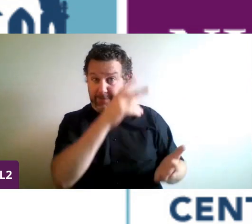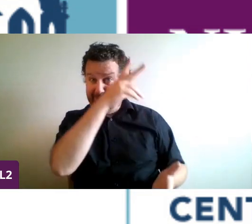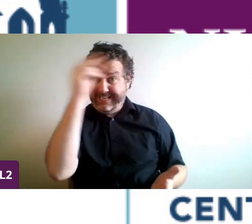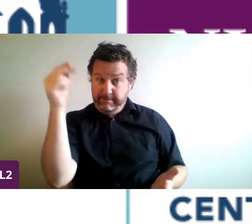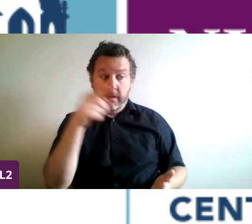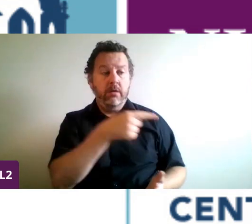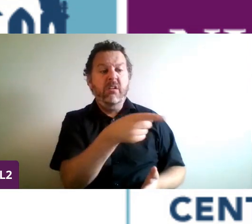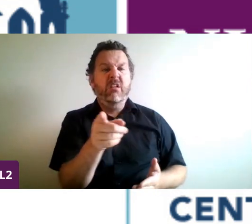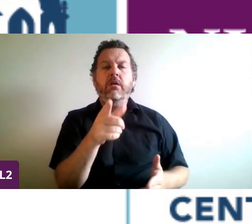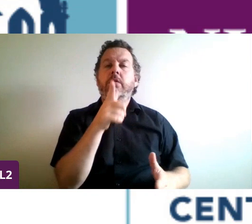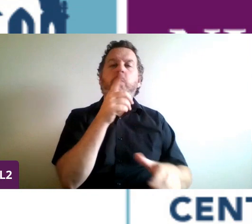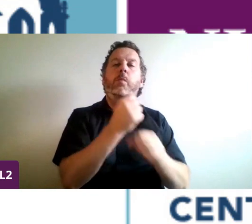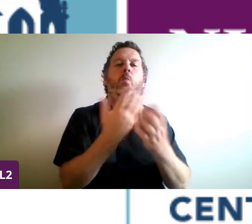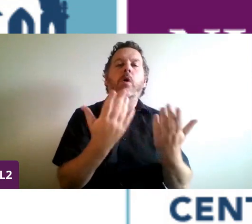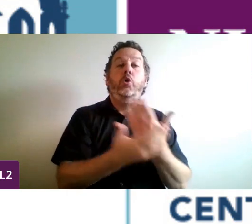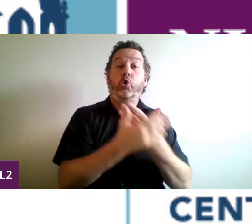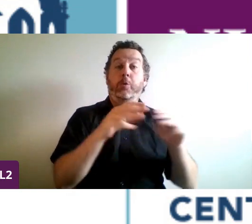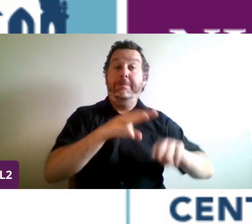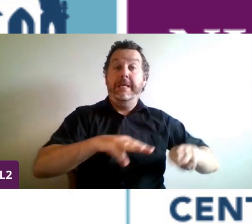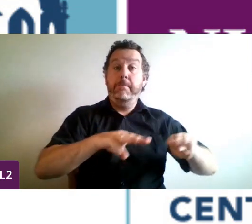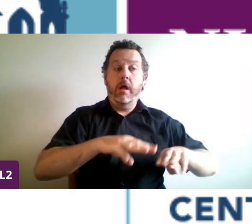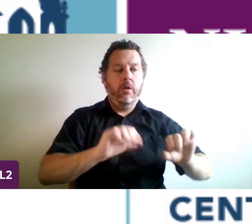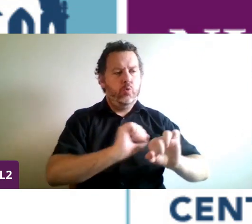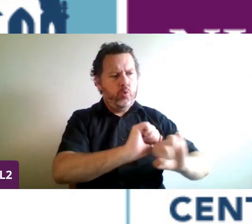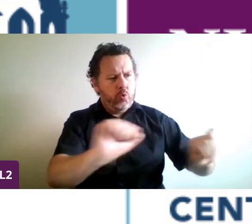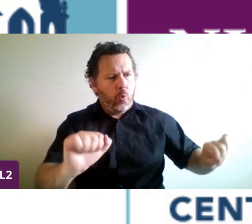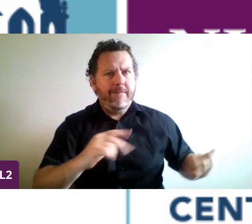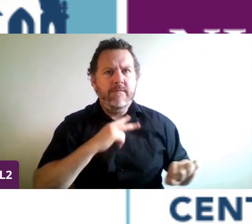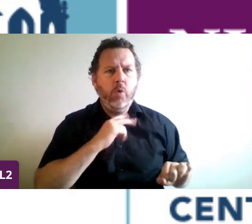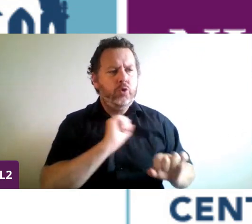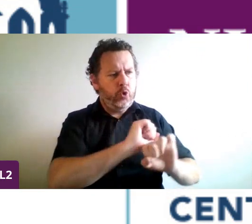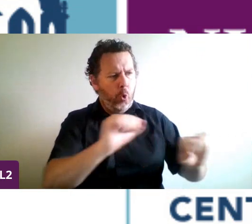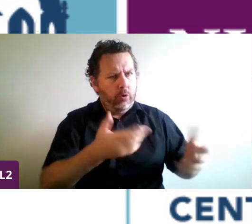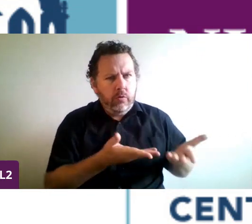, how they changed the law and the world.